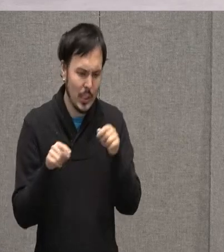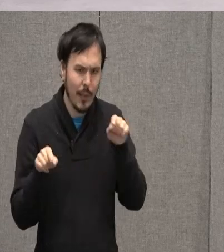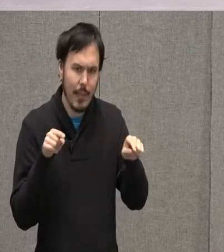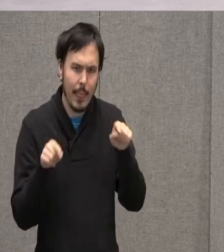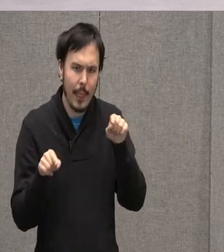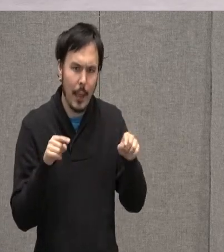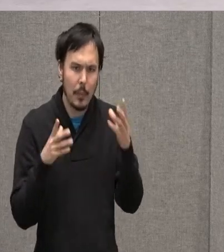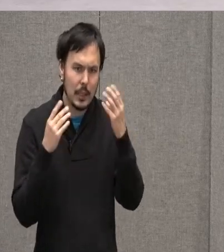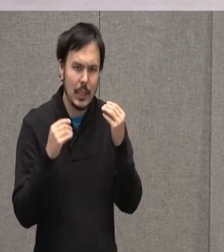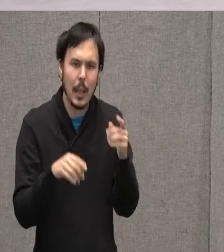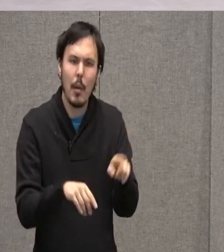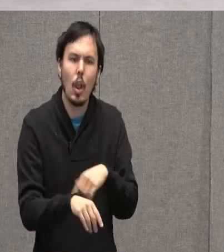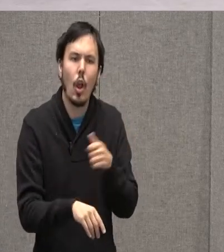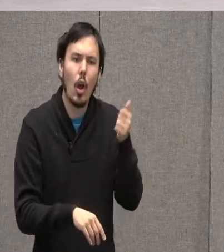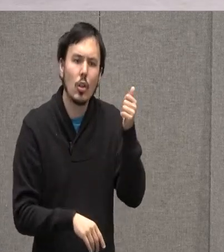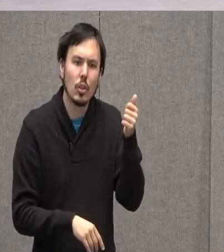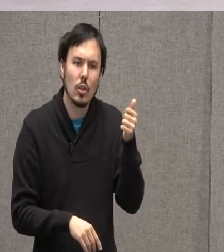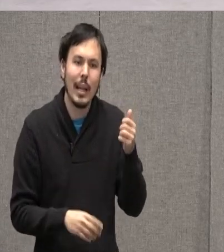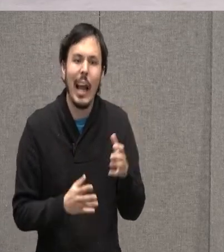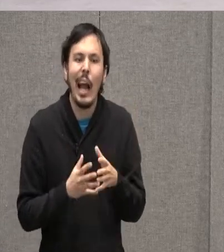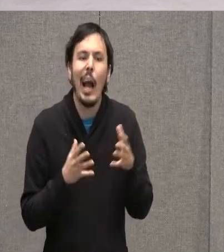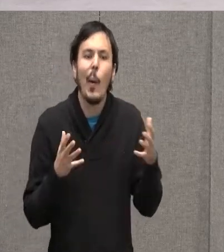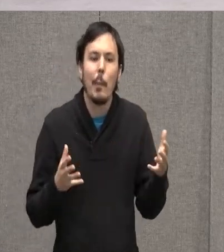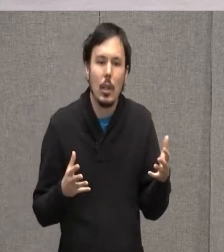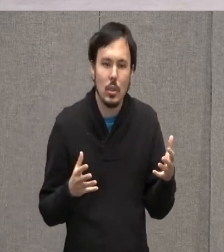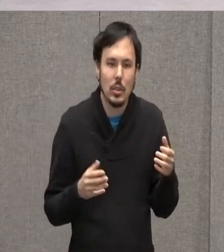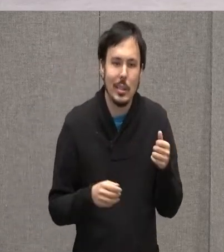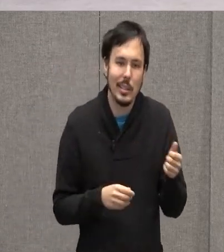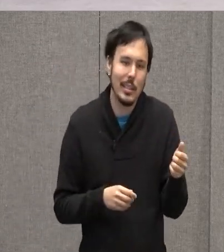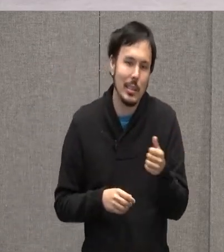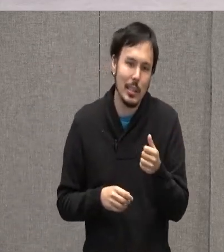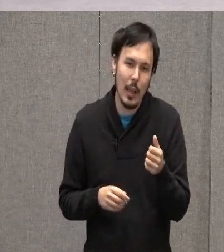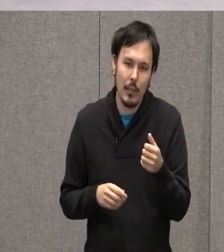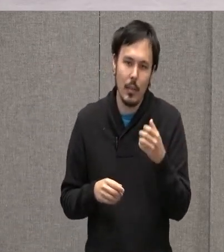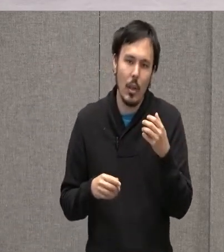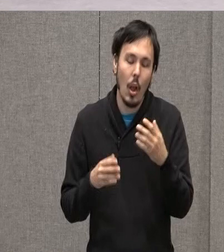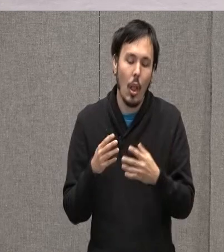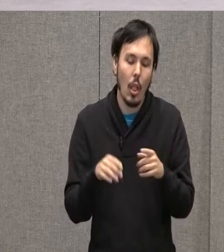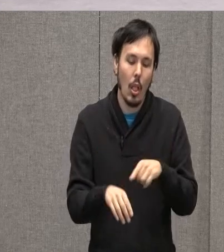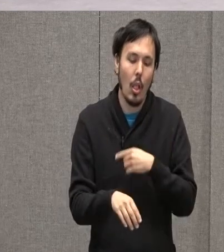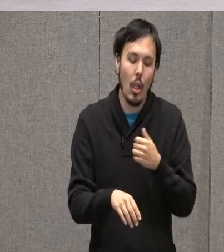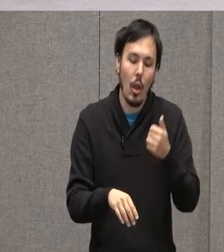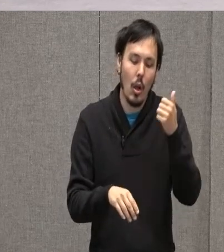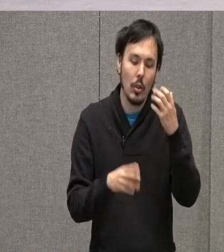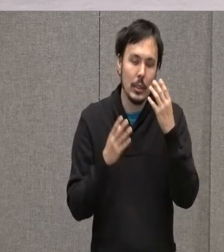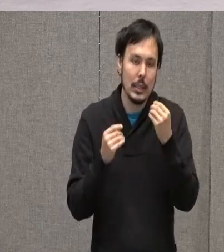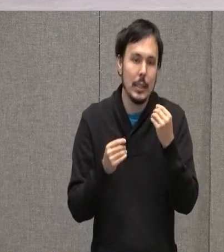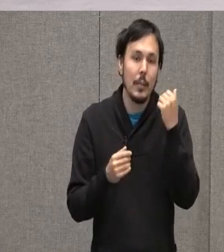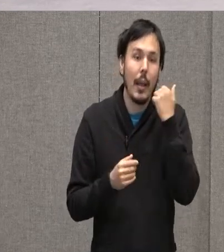How much longer does it sleep each day and then show how you figured it out.